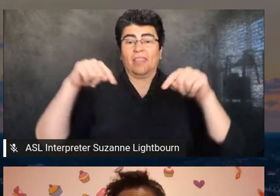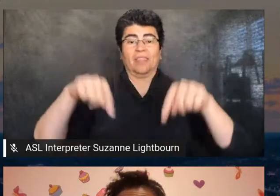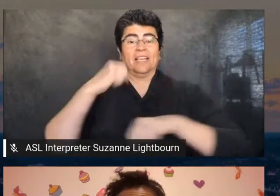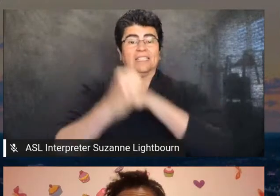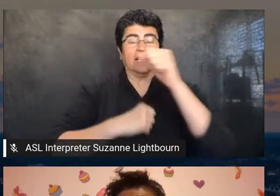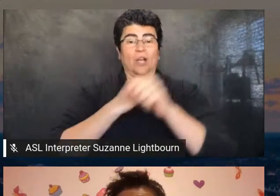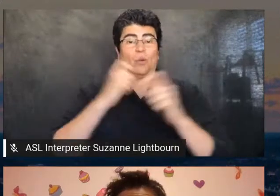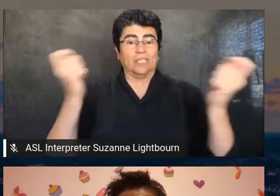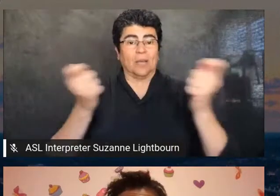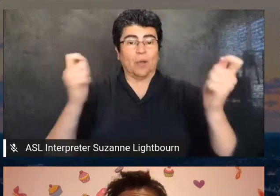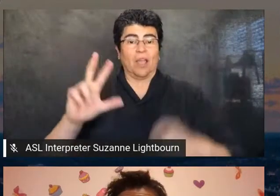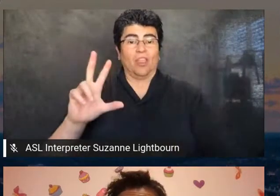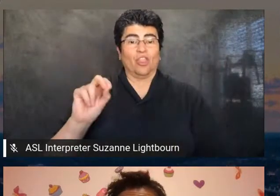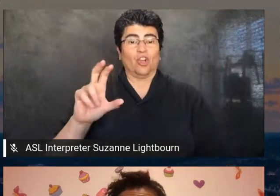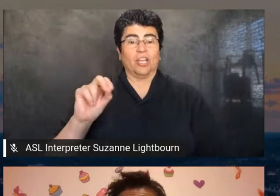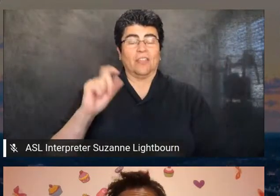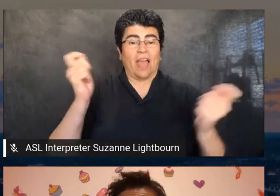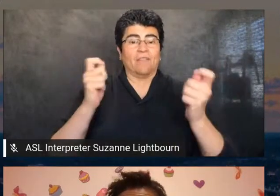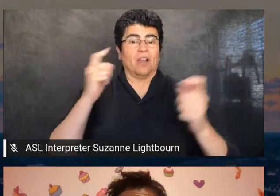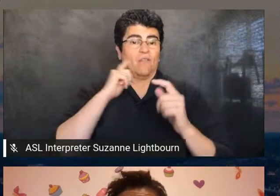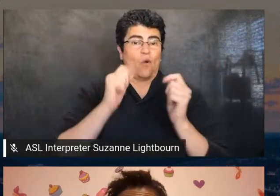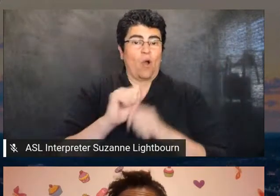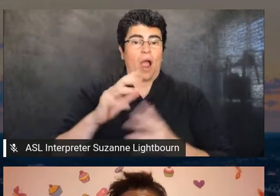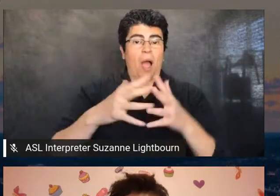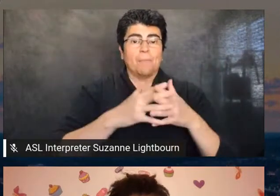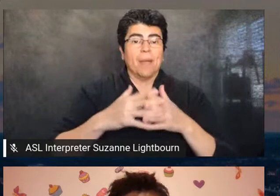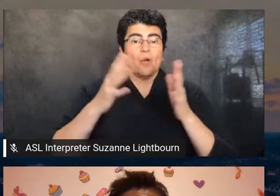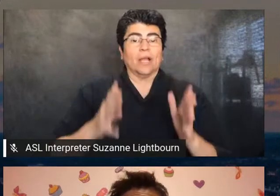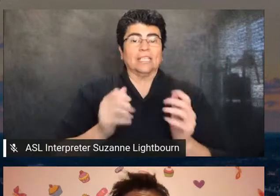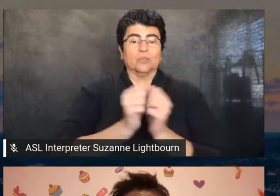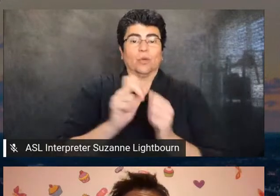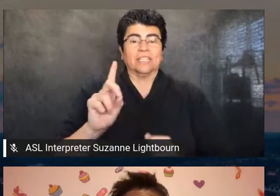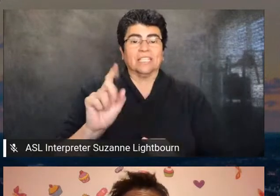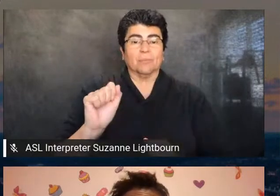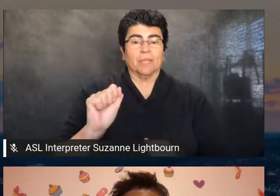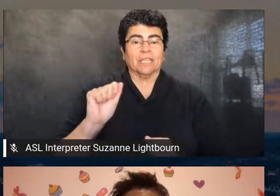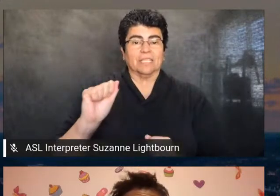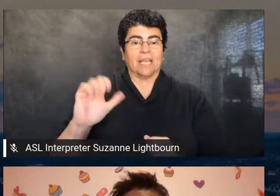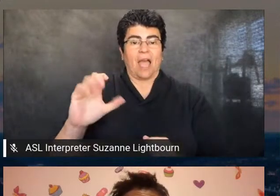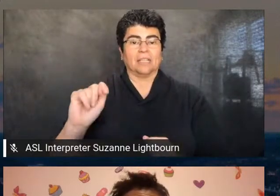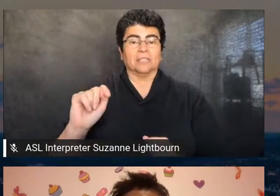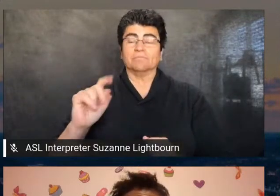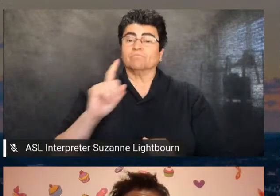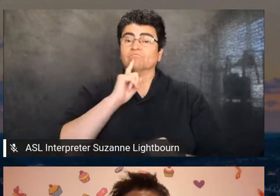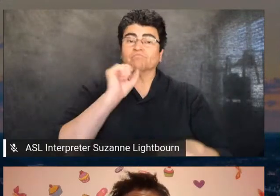the 30th anniversary of the Americans With Disabilities act, and it is literal legislation